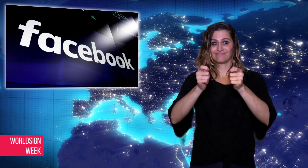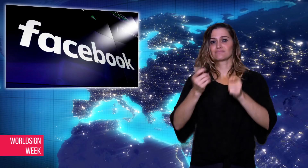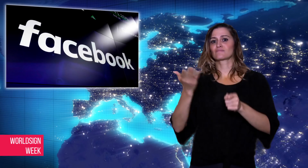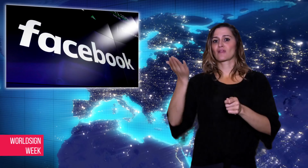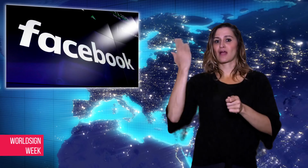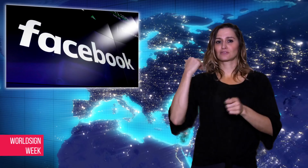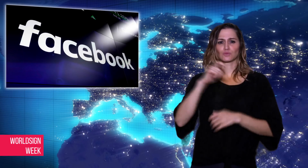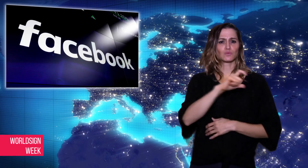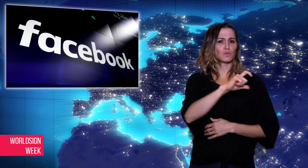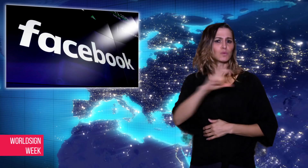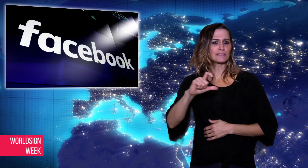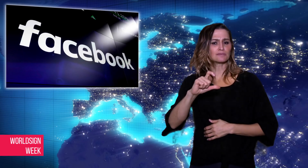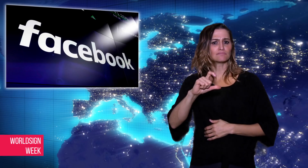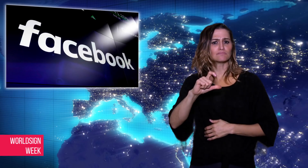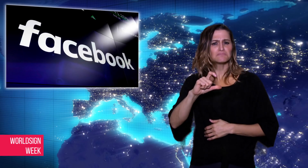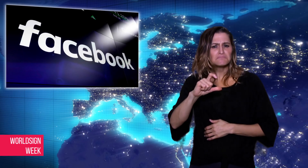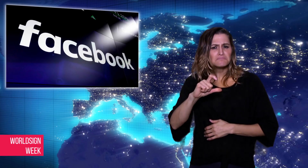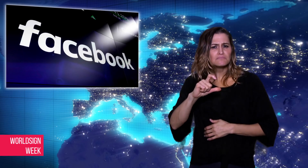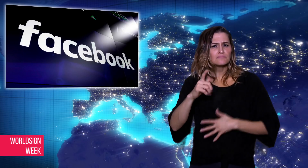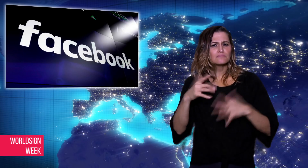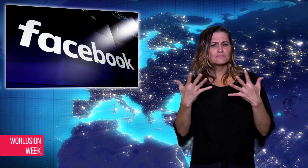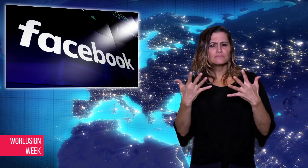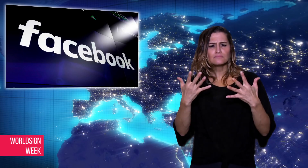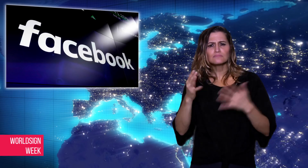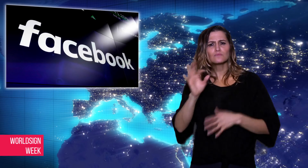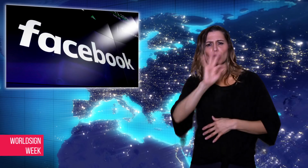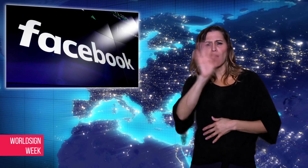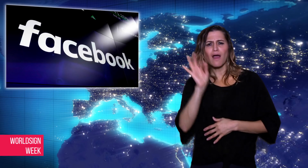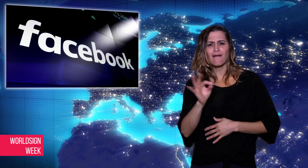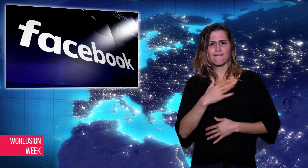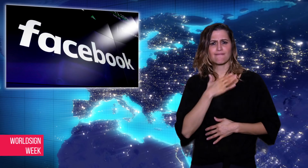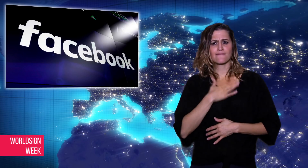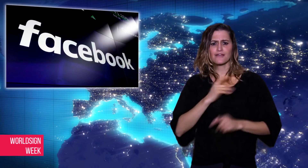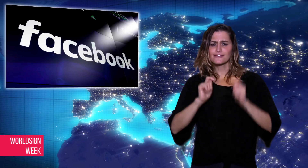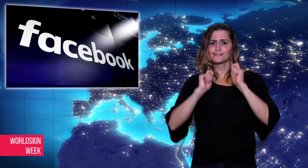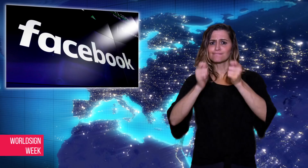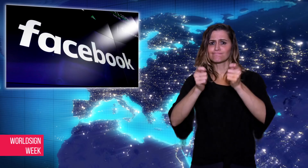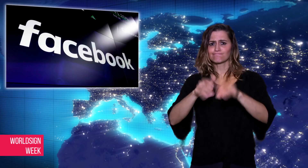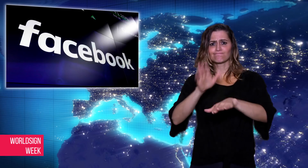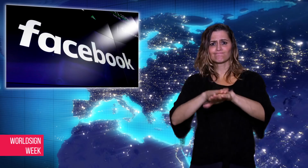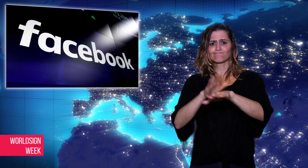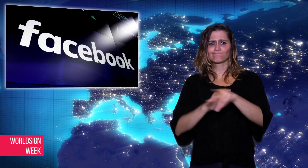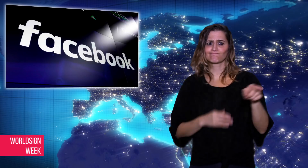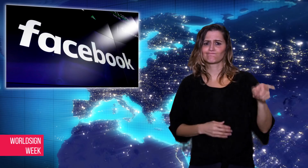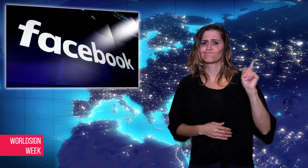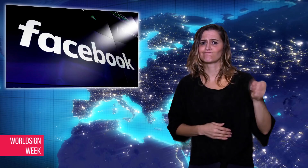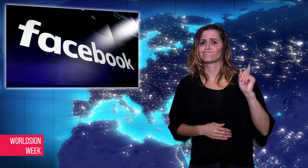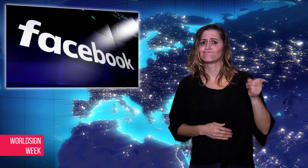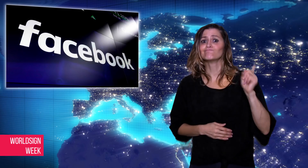estate brokers to shut out people in